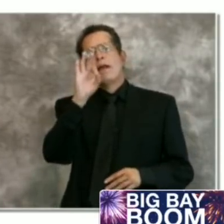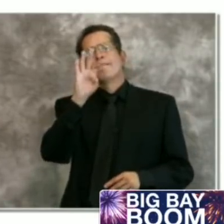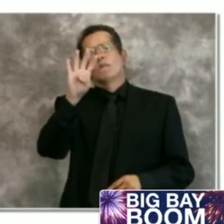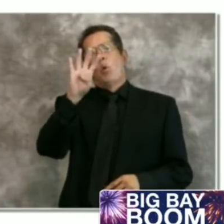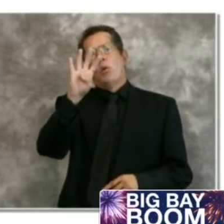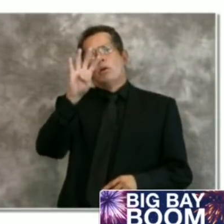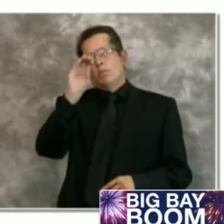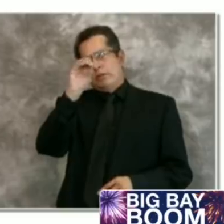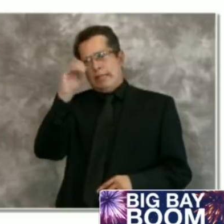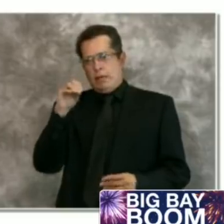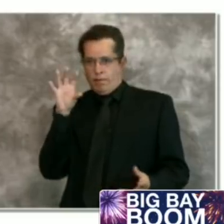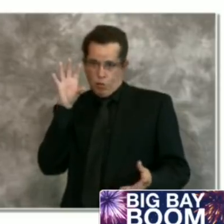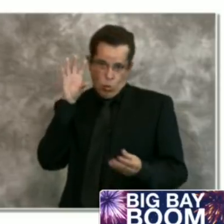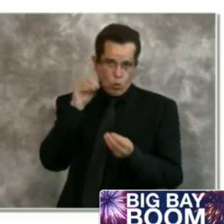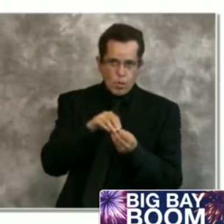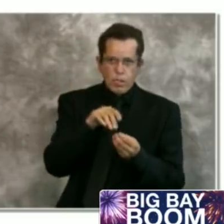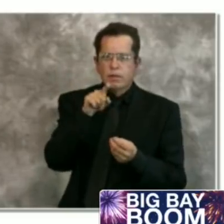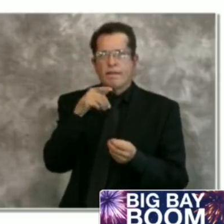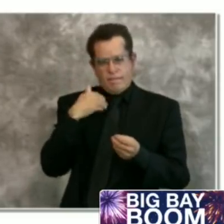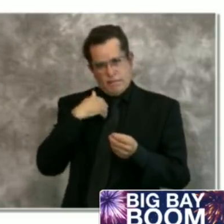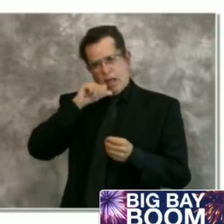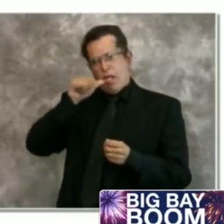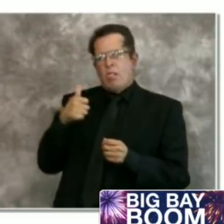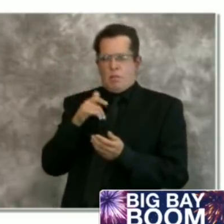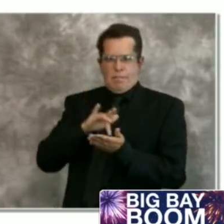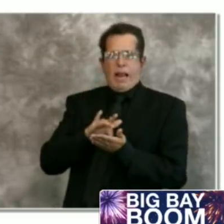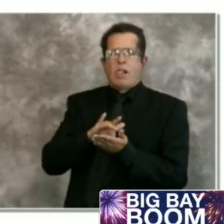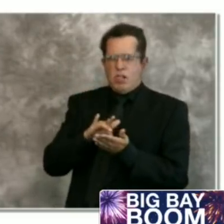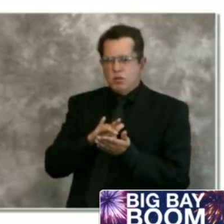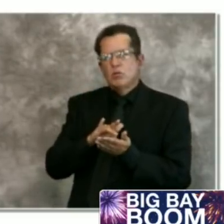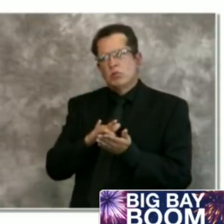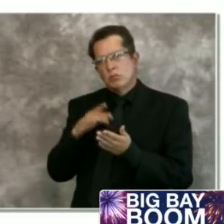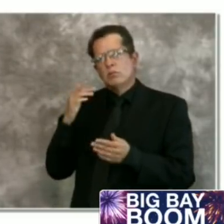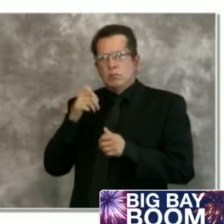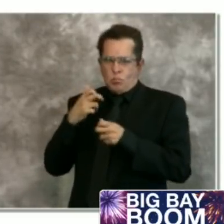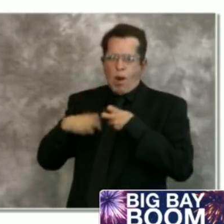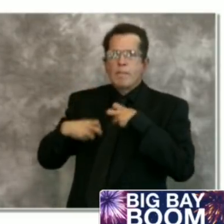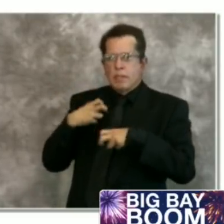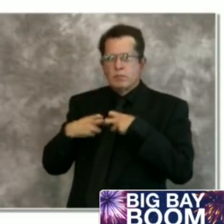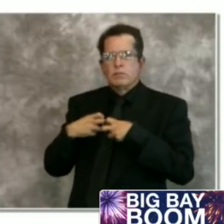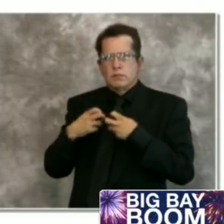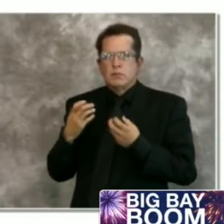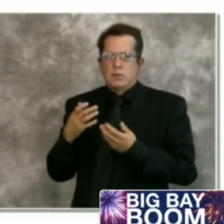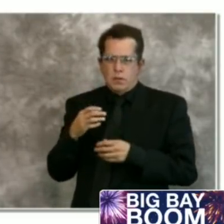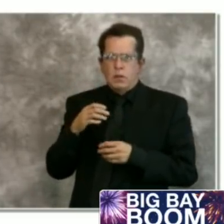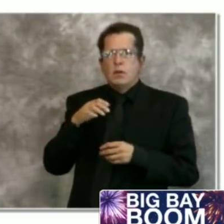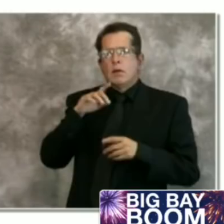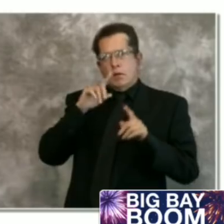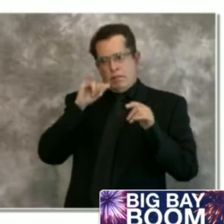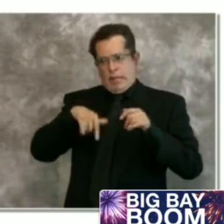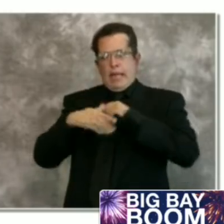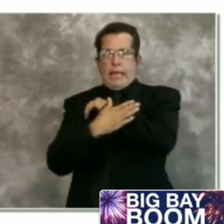DEATHS 42% ARE AWARE FEMALE 50% WERE MALE. 341 AN EYE FOR PERCENT OF THE TOTAL DEATH